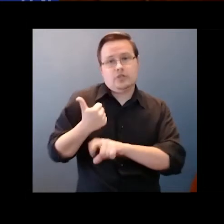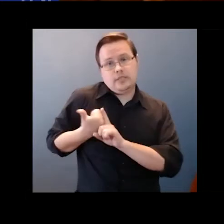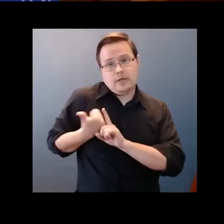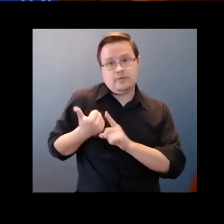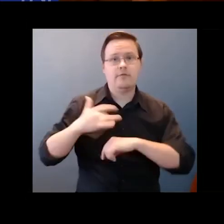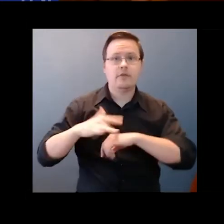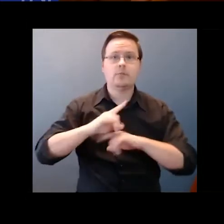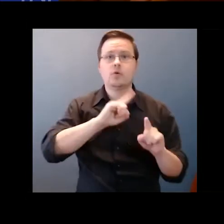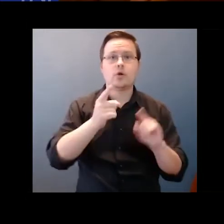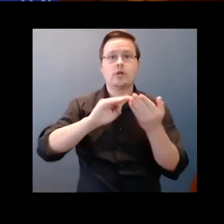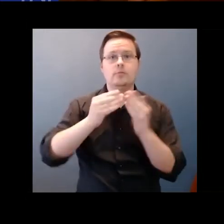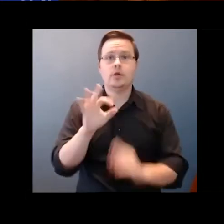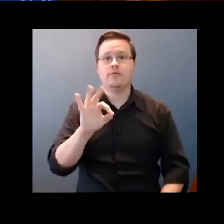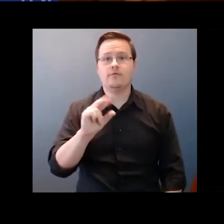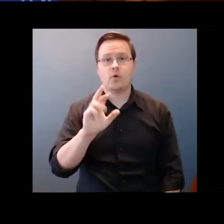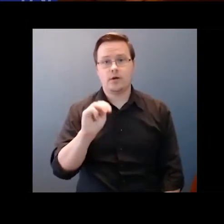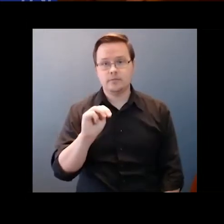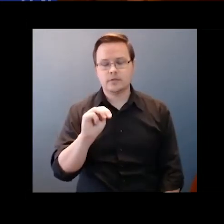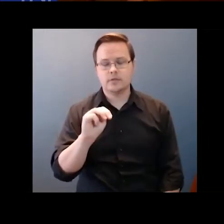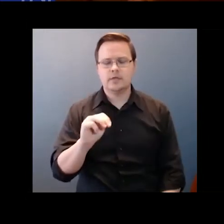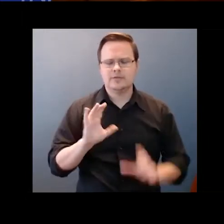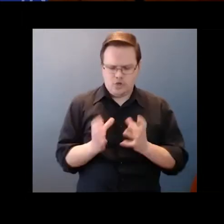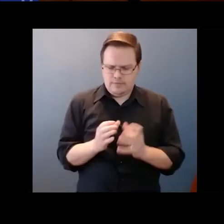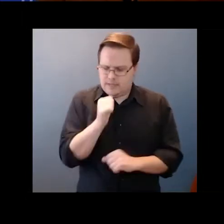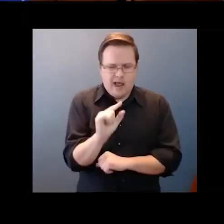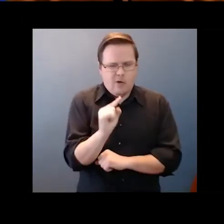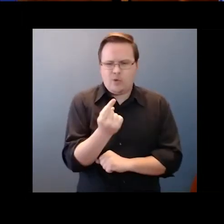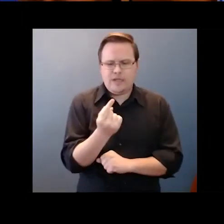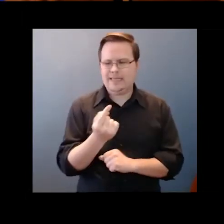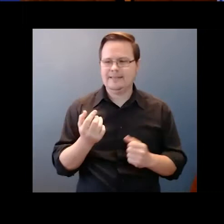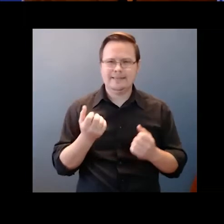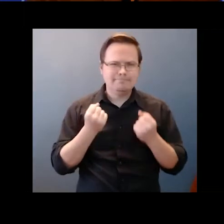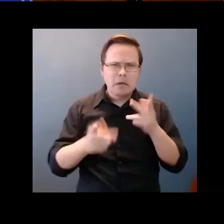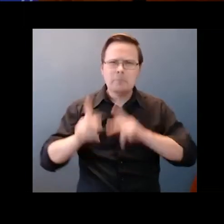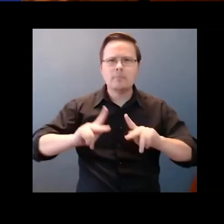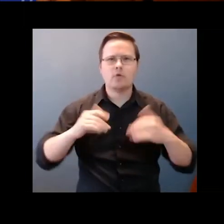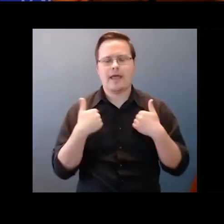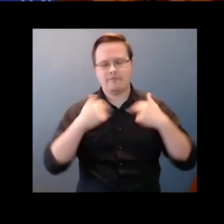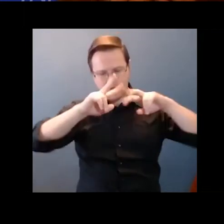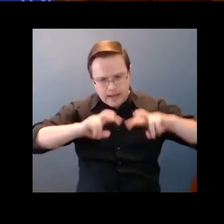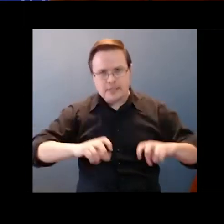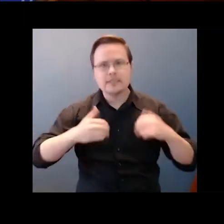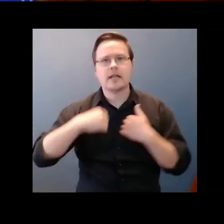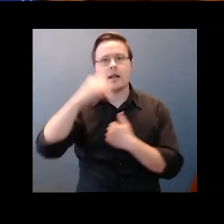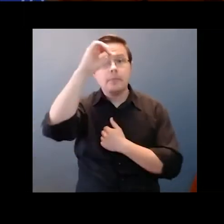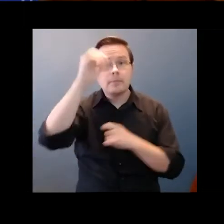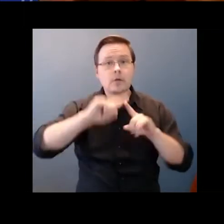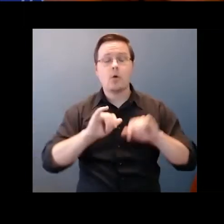So the coalition was not just a bunch of people who had an analysis and opinion. There are also a group of people who are going out and